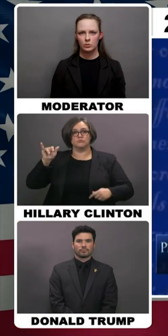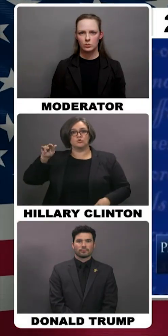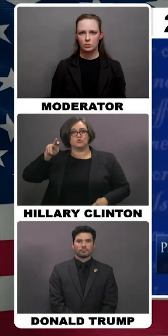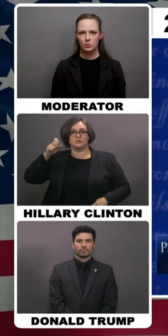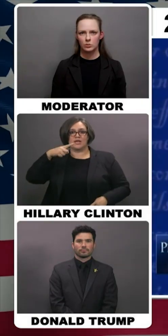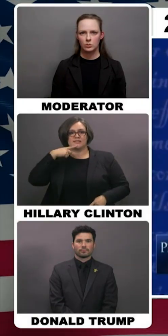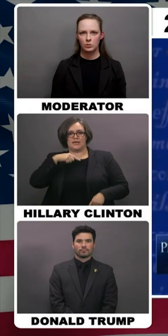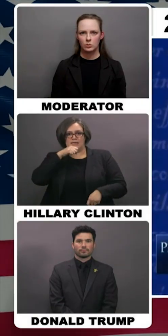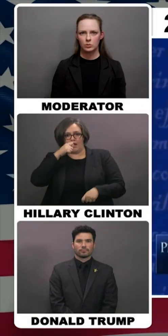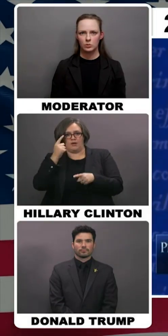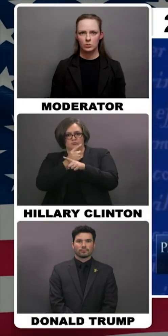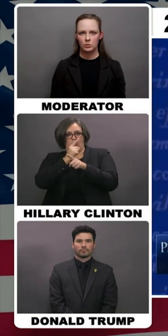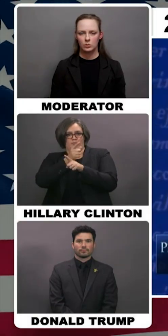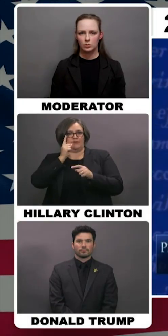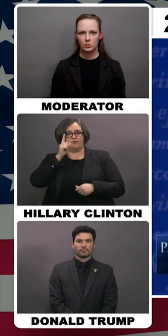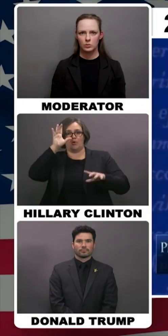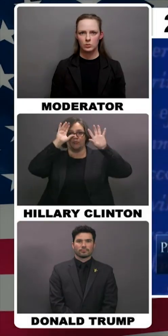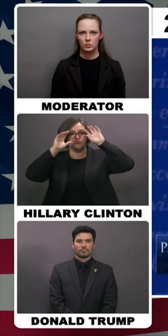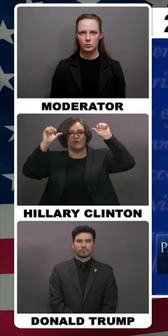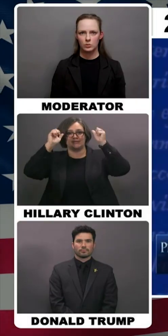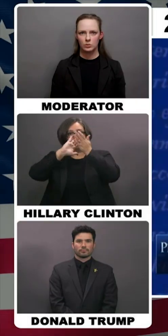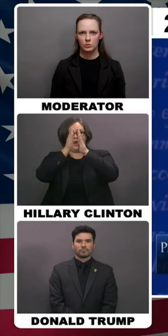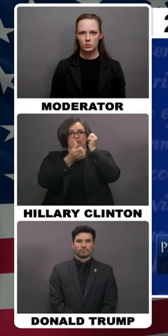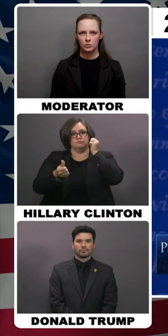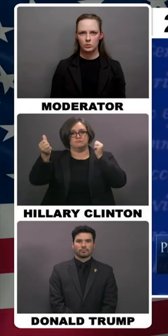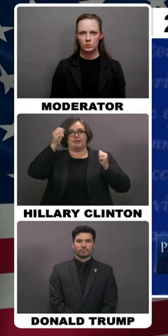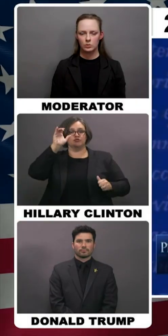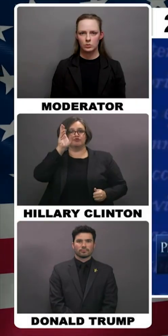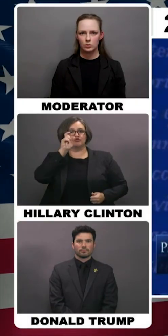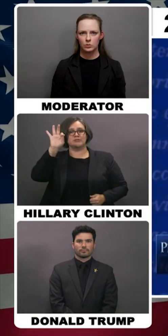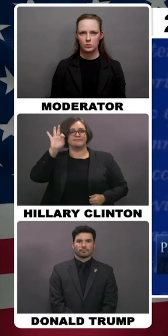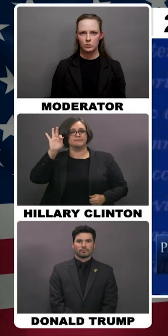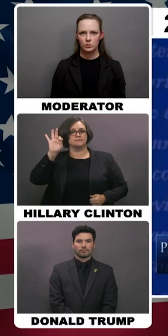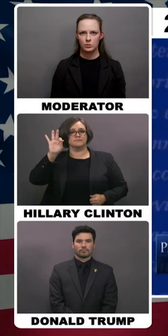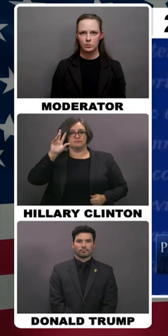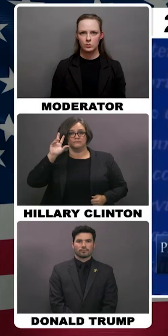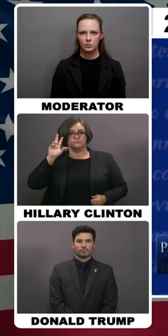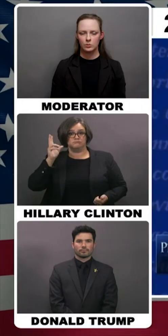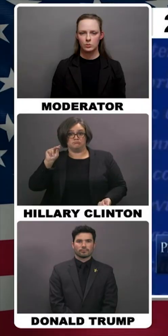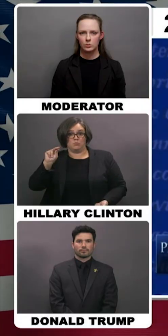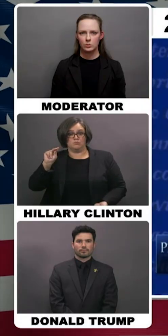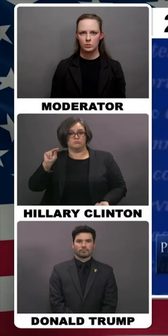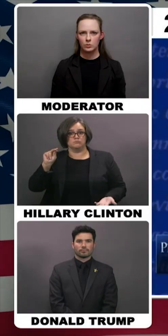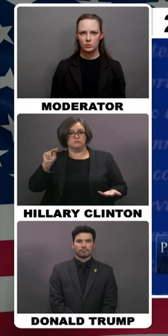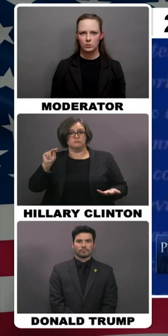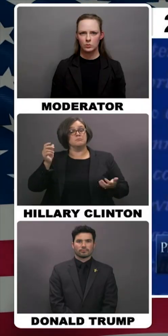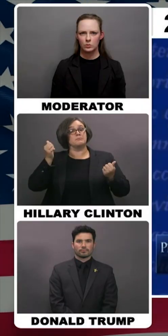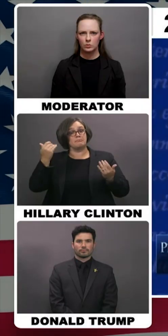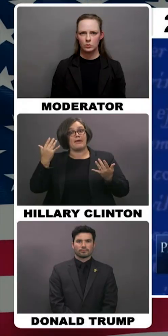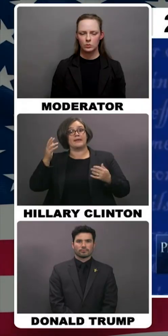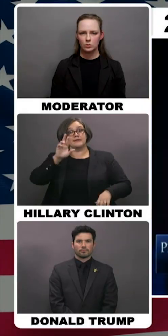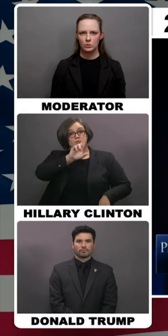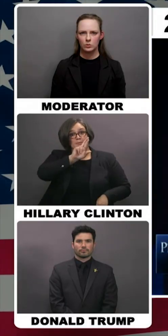to be president and commander in chief. And many republicans and independents have said the same thing.